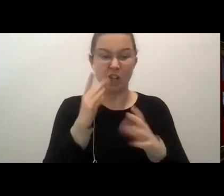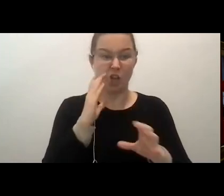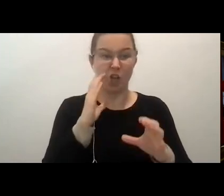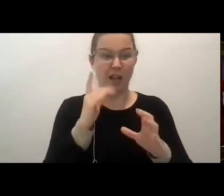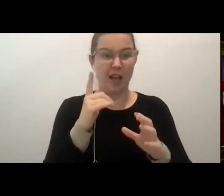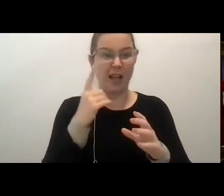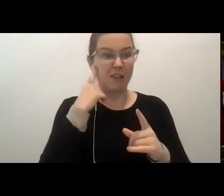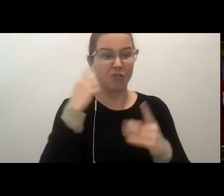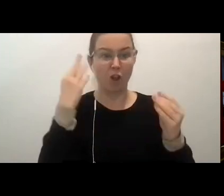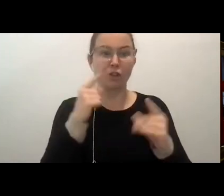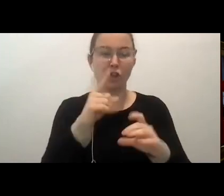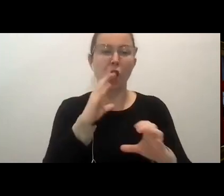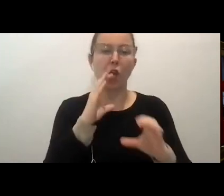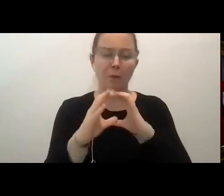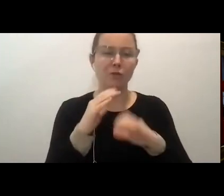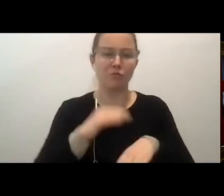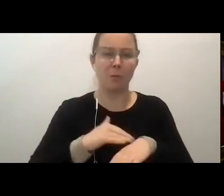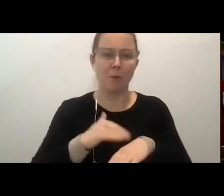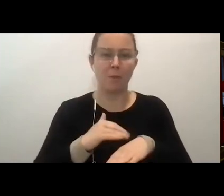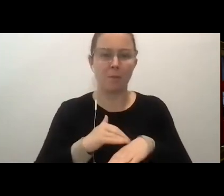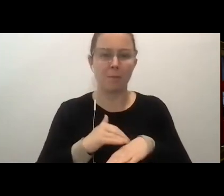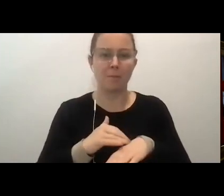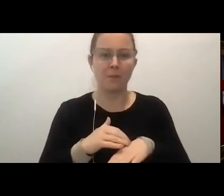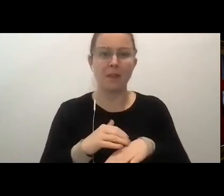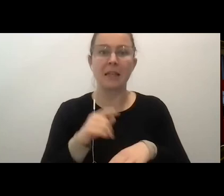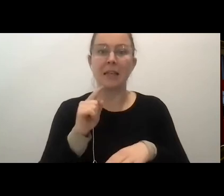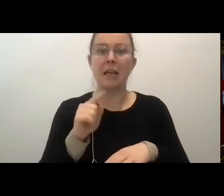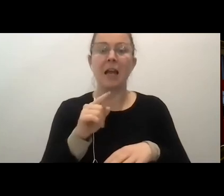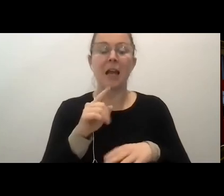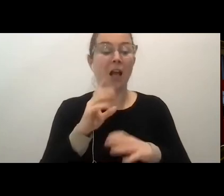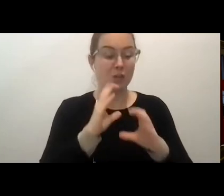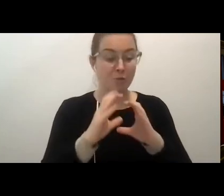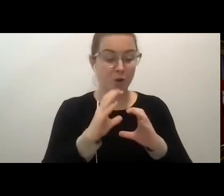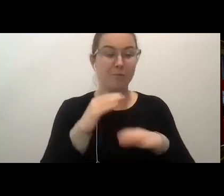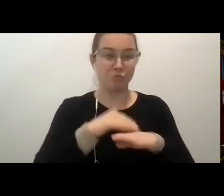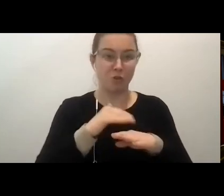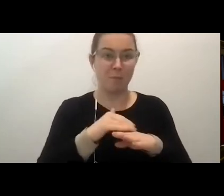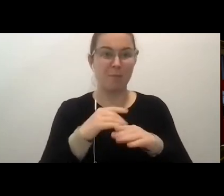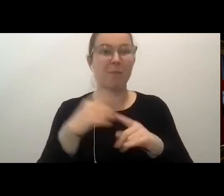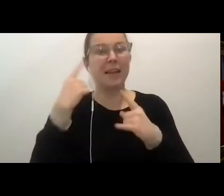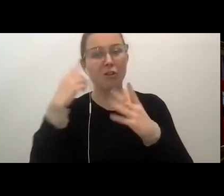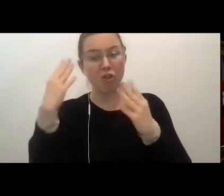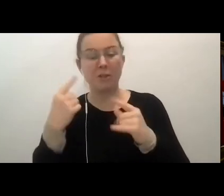It's really more than a hearing problem, it's a communication problem, and a